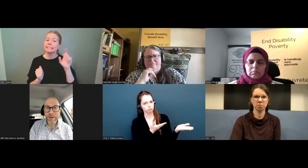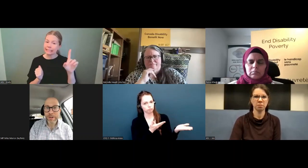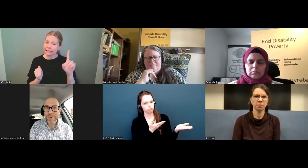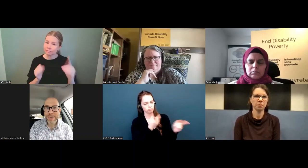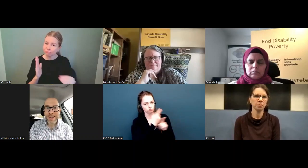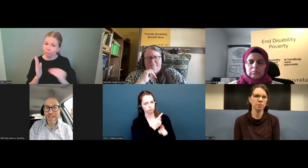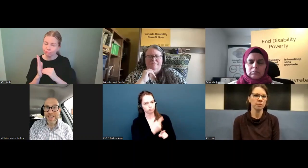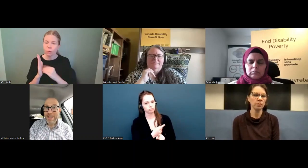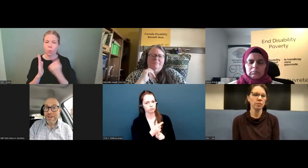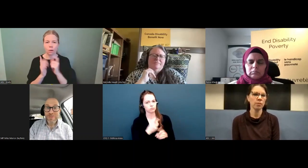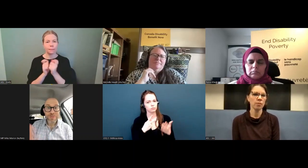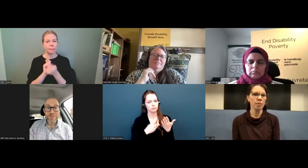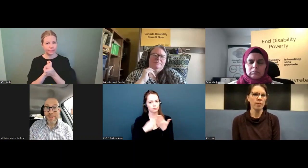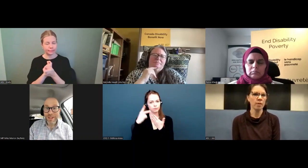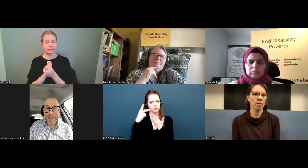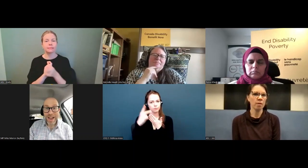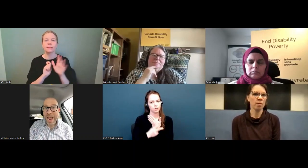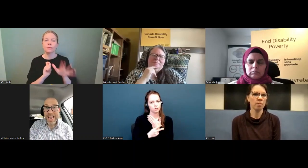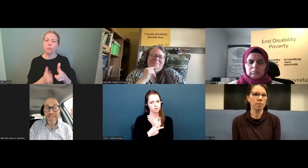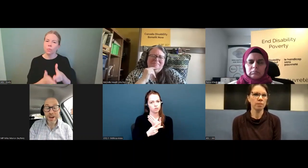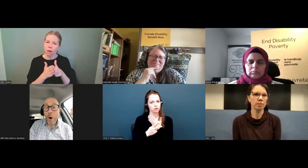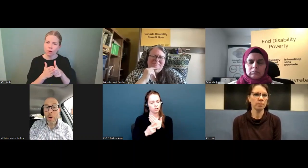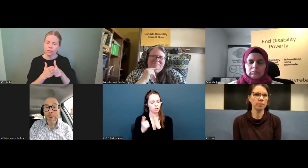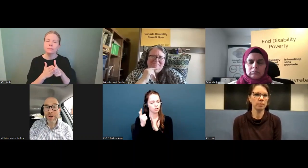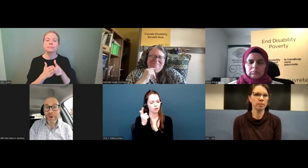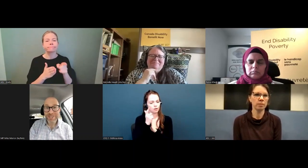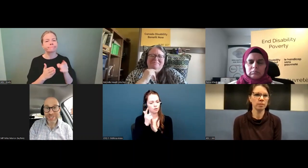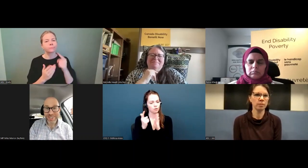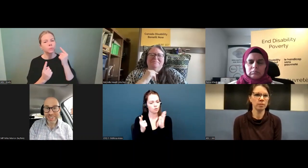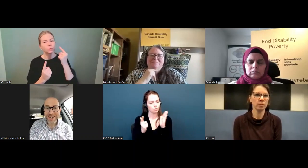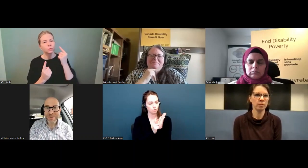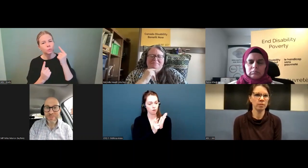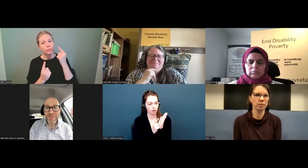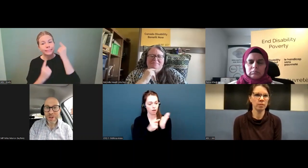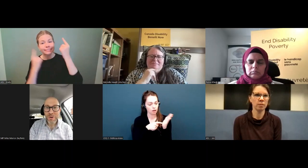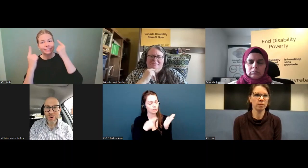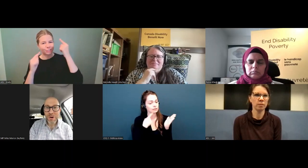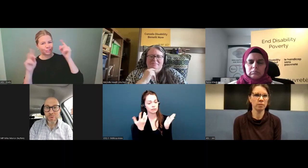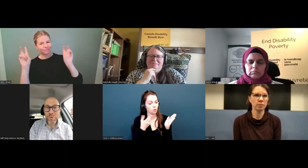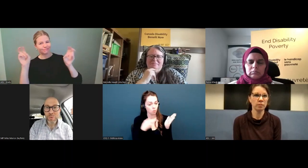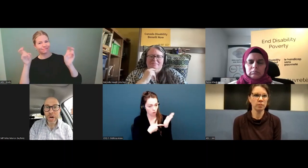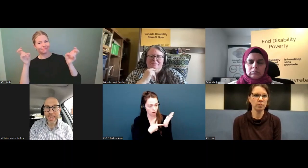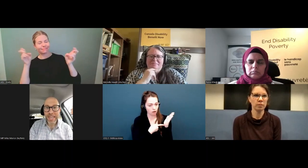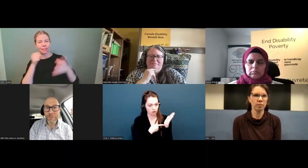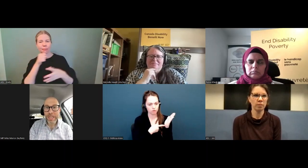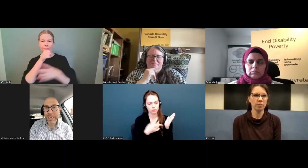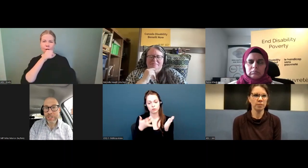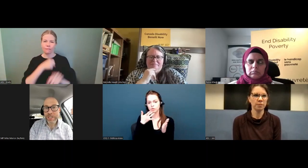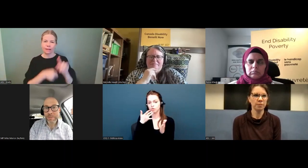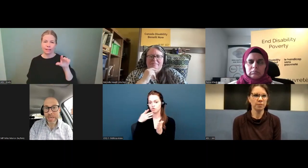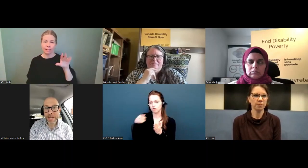IT IS AN OPEN QUESTION WHAT THAT WILL ACTUALLY MEAN.